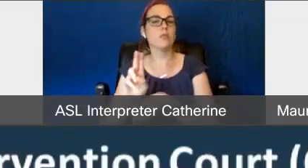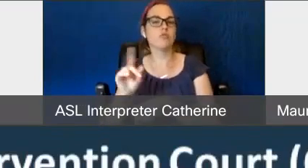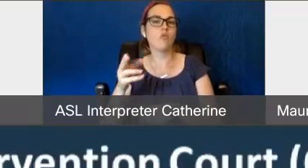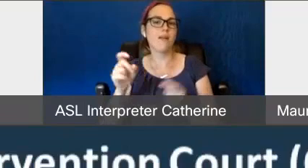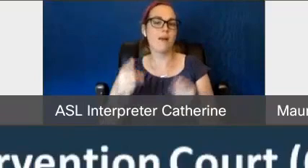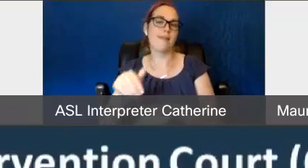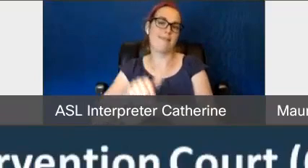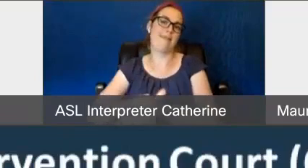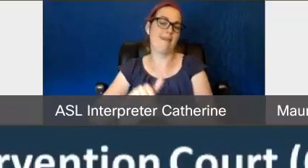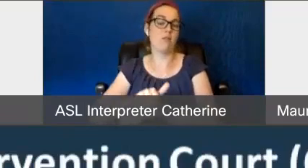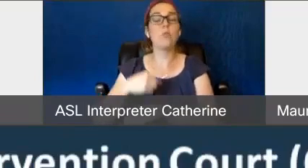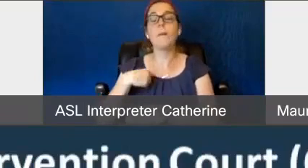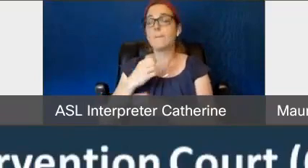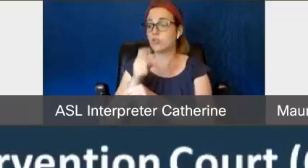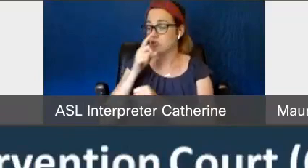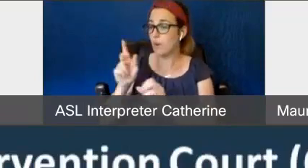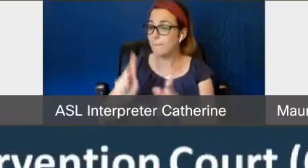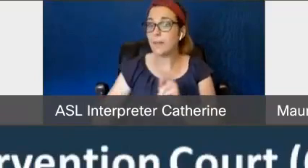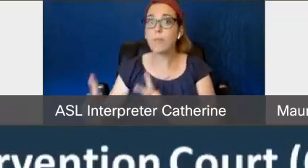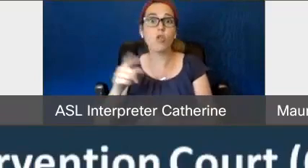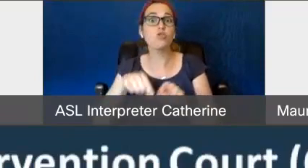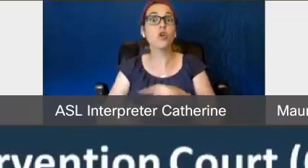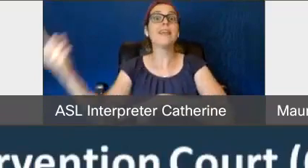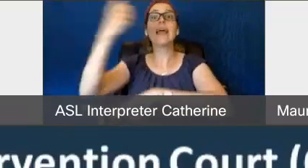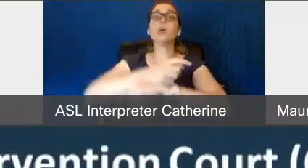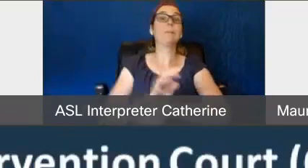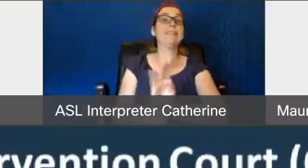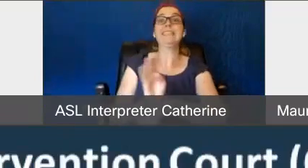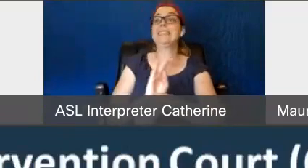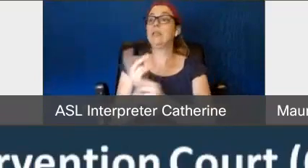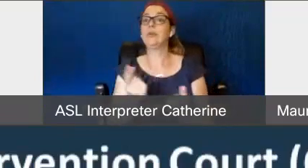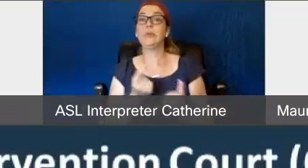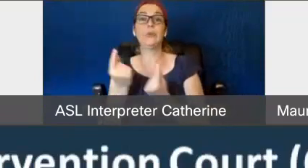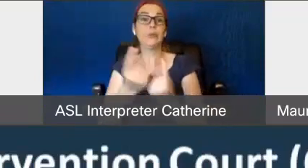their day is full of enrichment activities and then they have a curfew at night to make sure